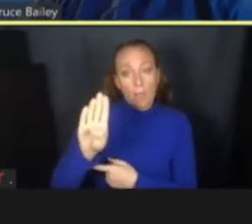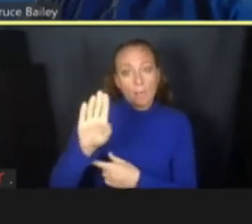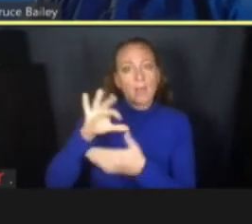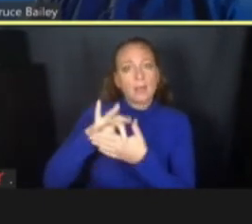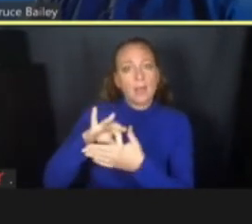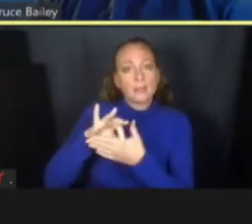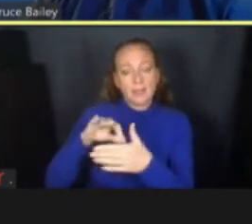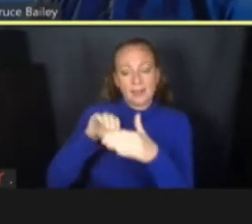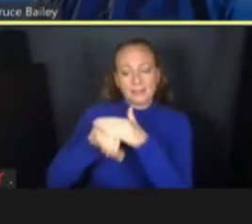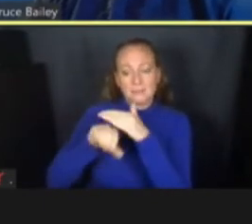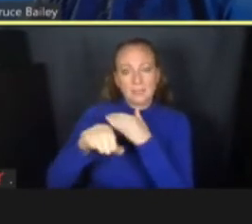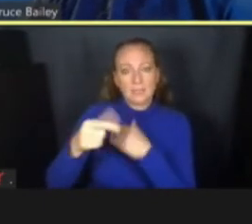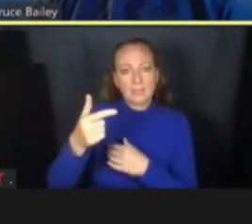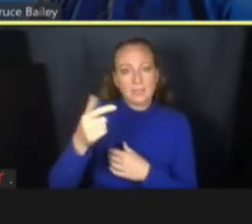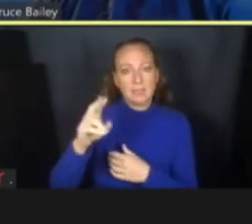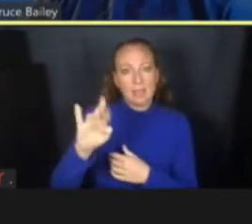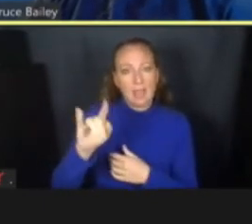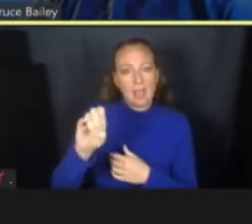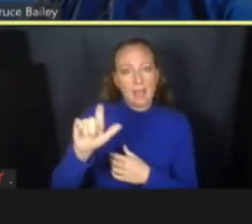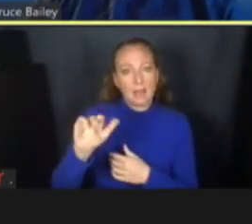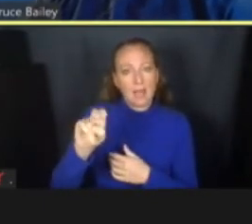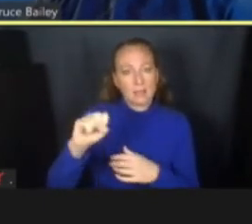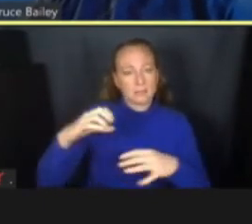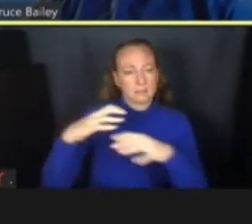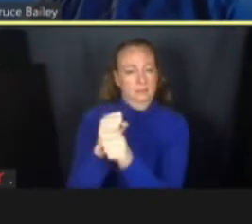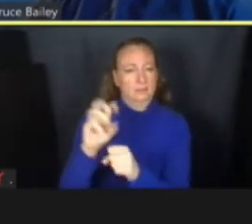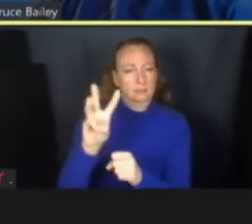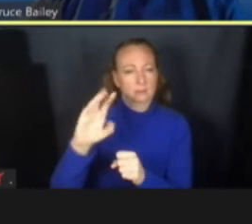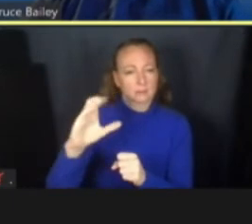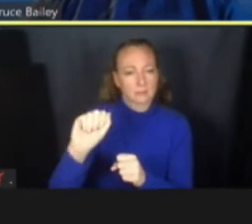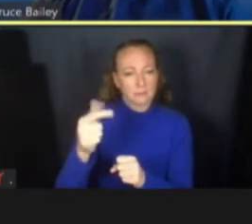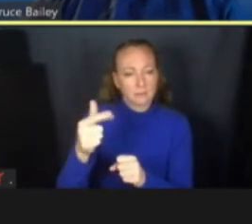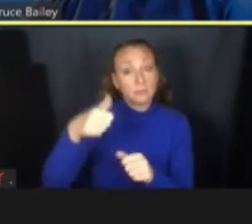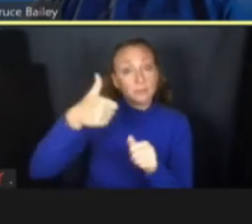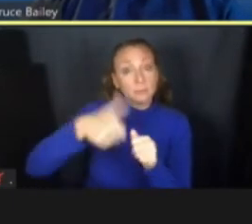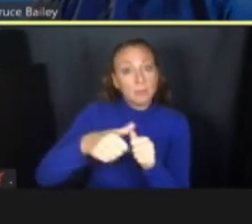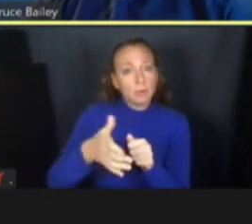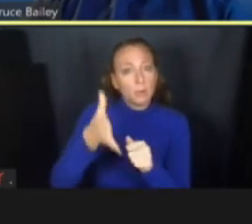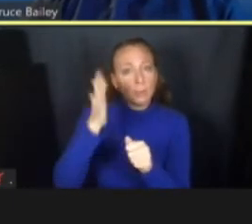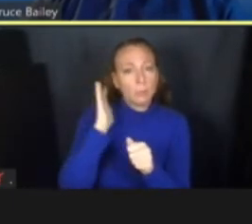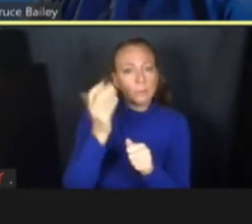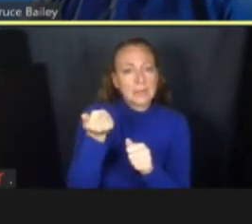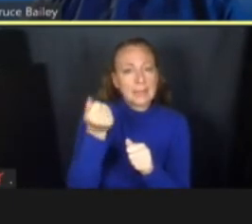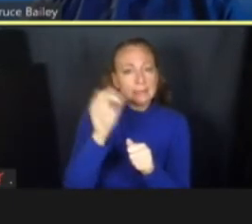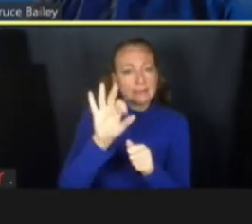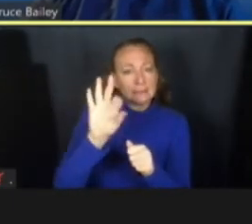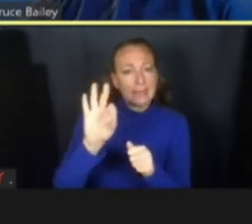And remind folks that way back in 1999, WCAG 1.0 was published.